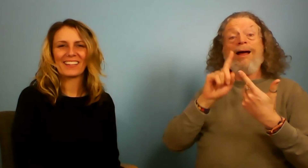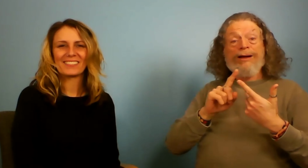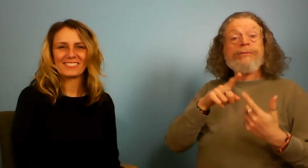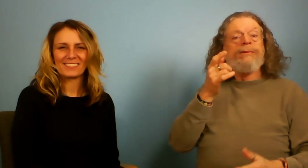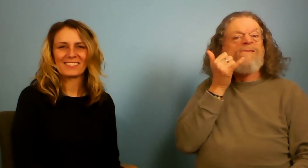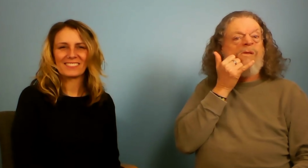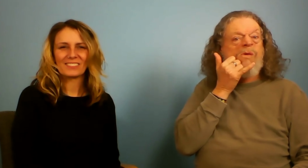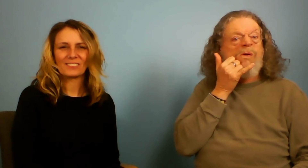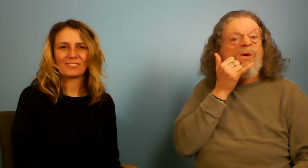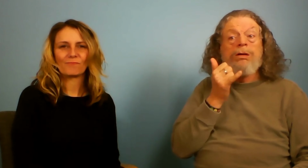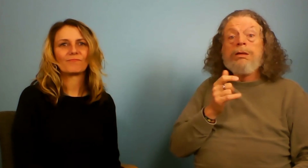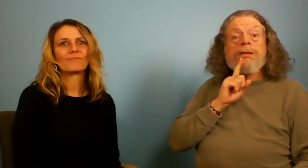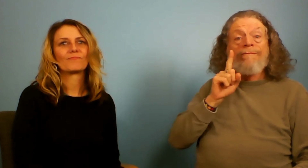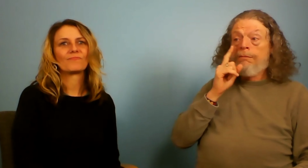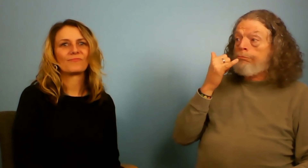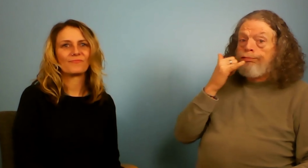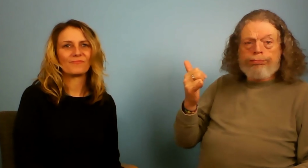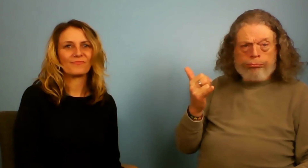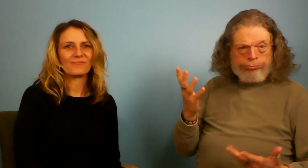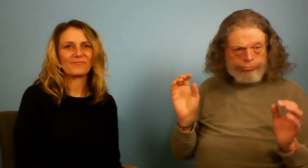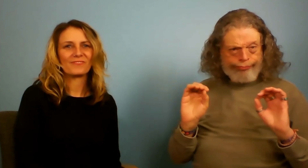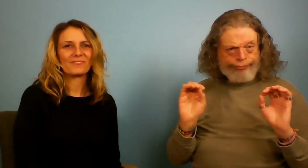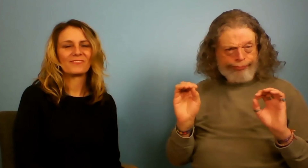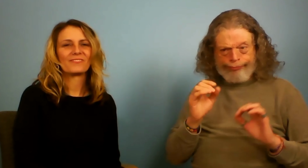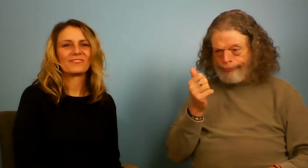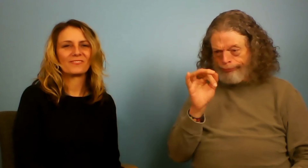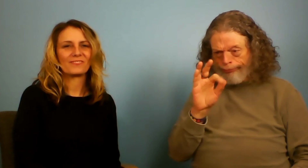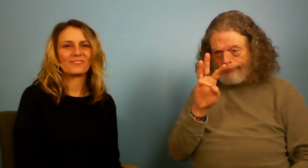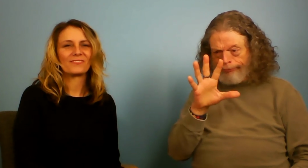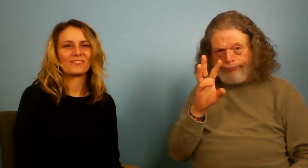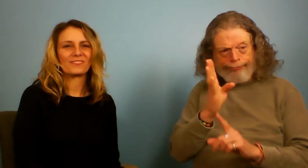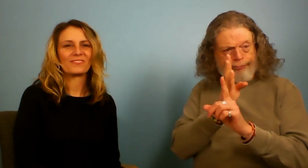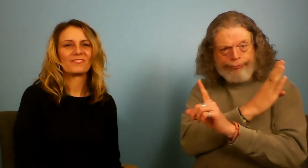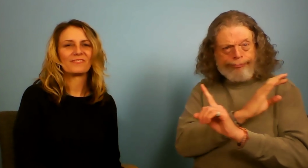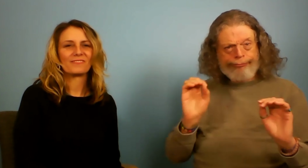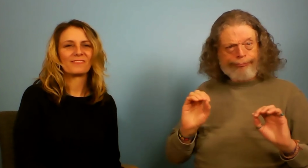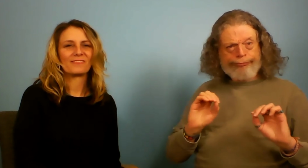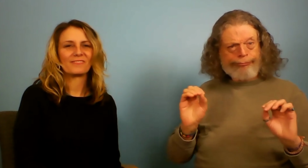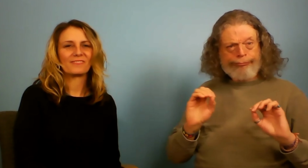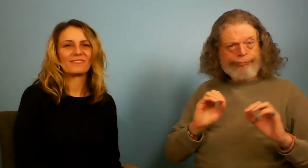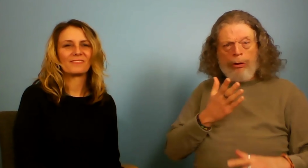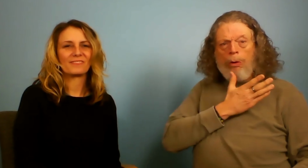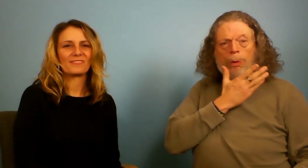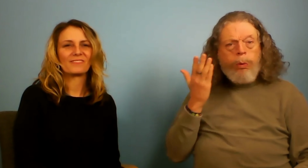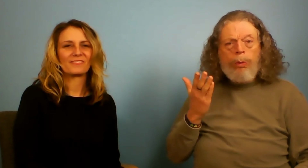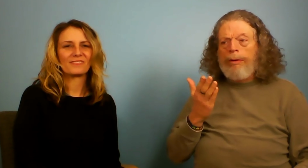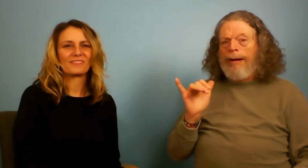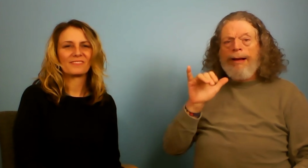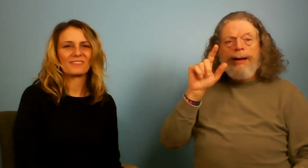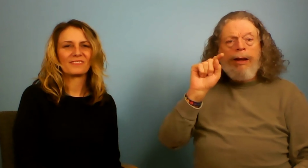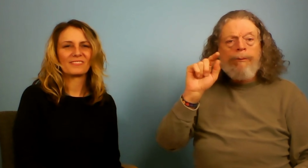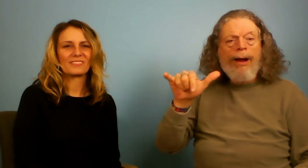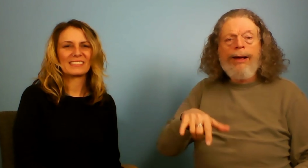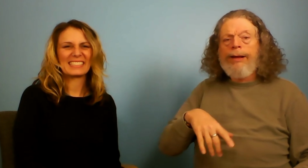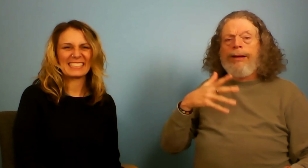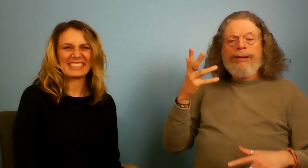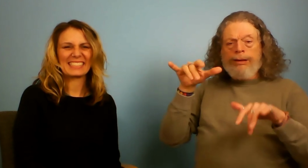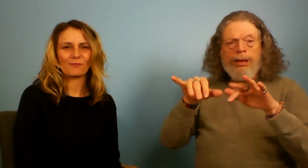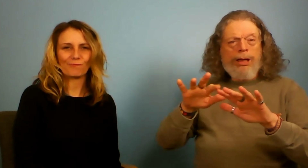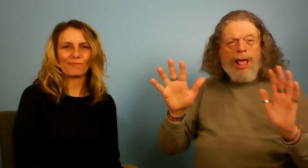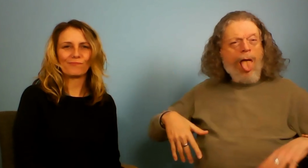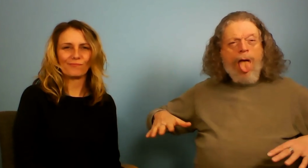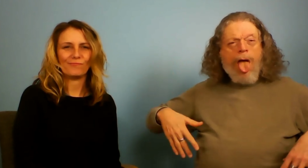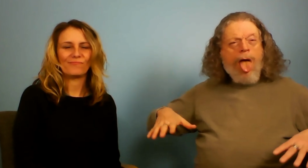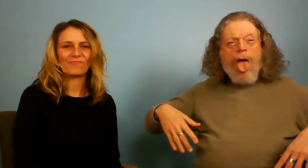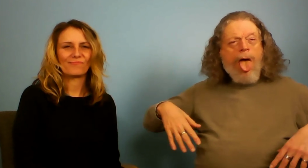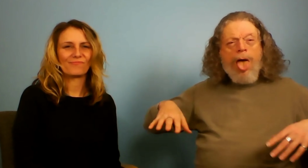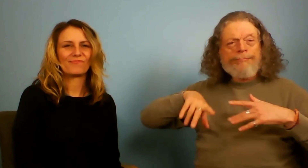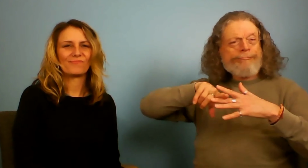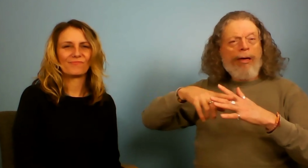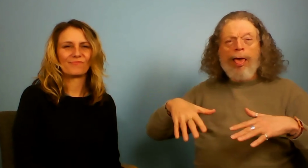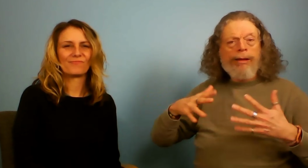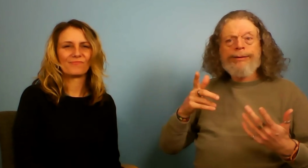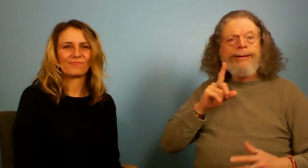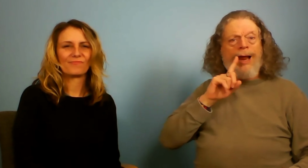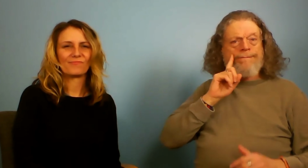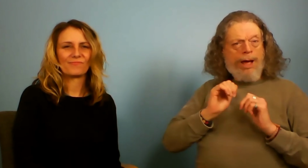Okay, next, phones. Deaf people couldn't make calls back in the 60s. Before about '65, there was nothing. There was no TTY... nothing!